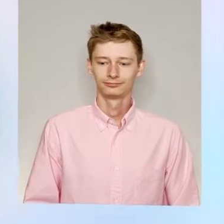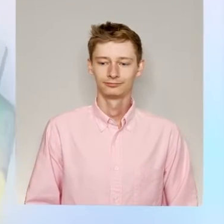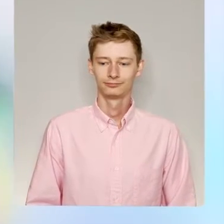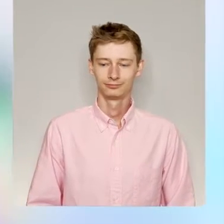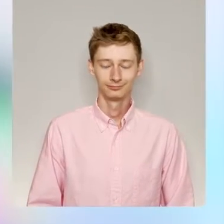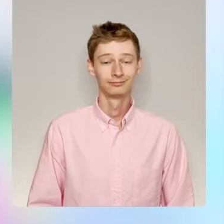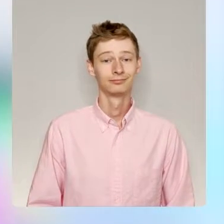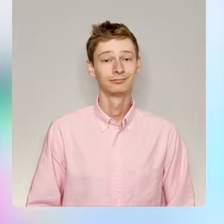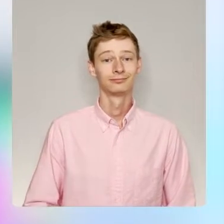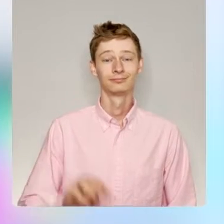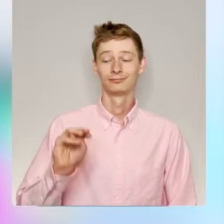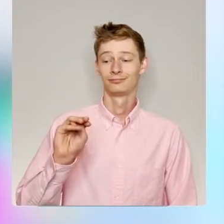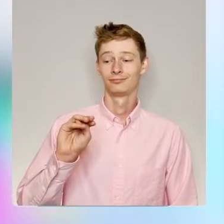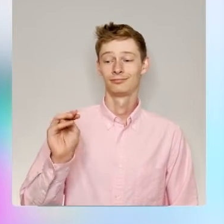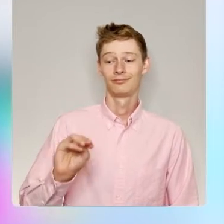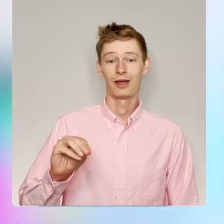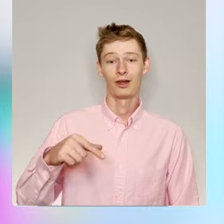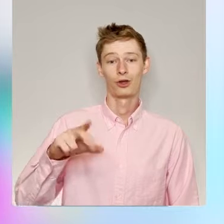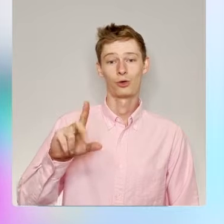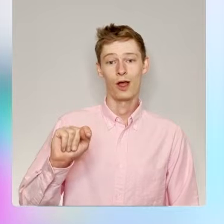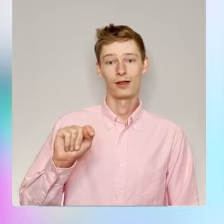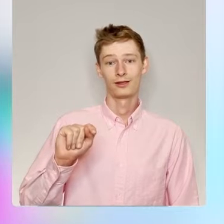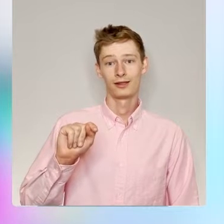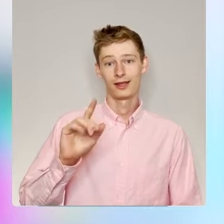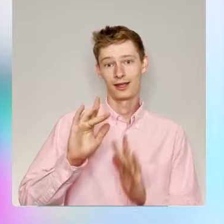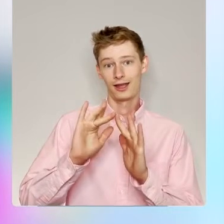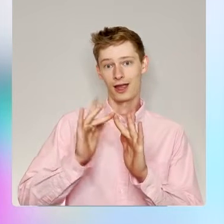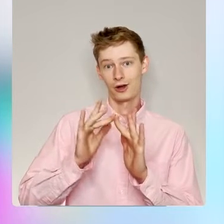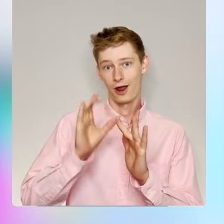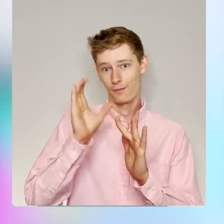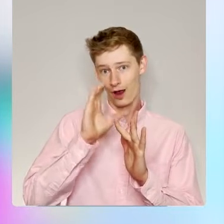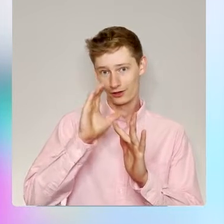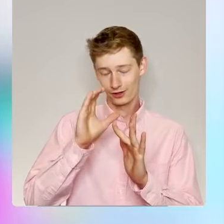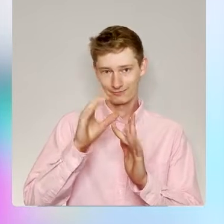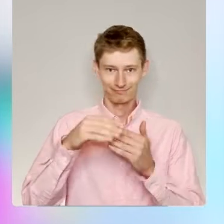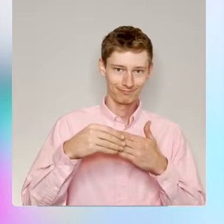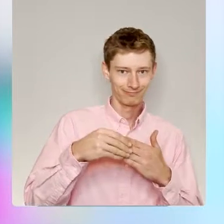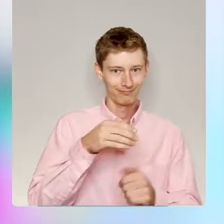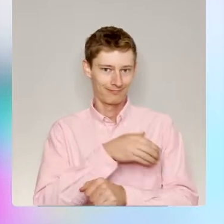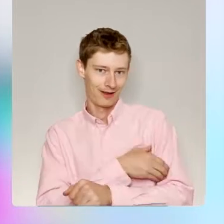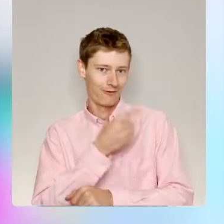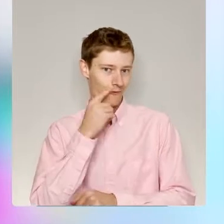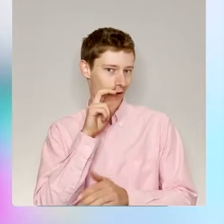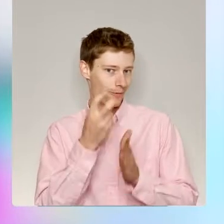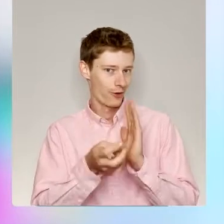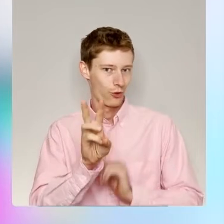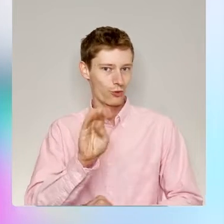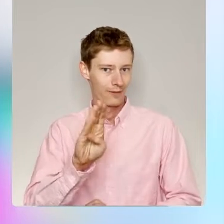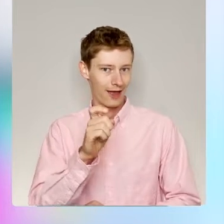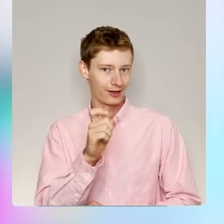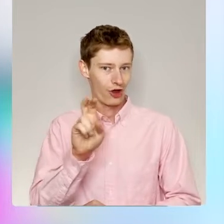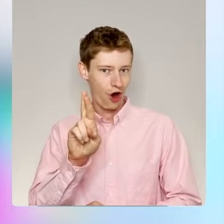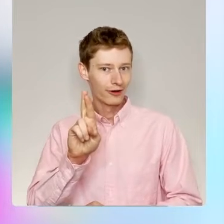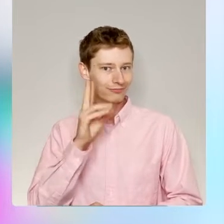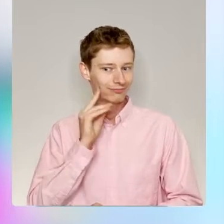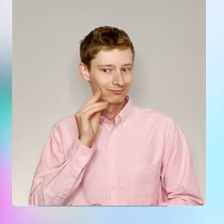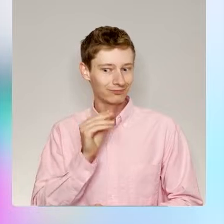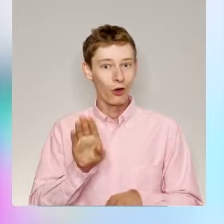The Meta Quest Browser is a powerful and flexible platform for immersive XR experiences. Open standards like WebXR, WebGL, and GLTF